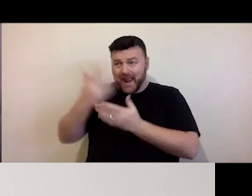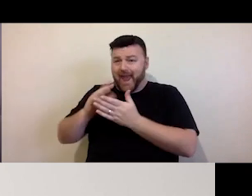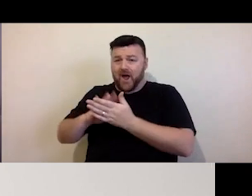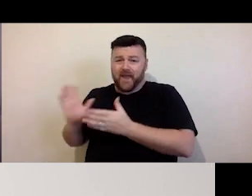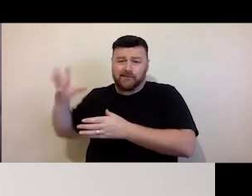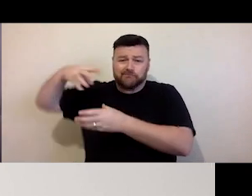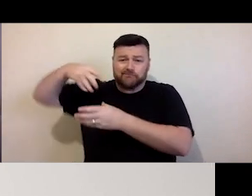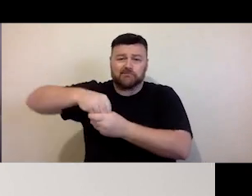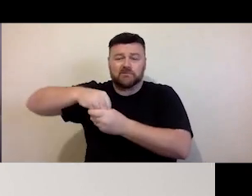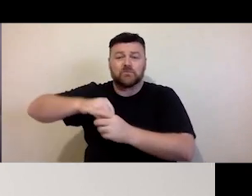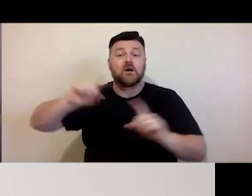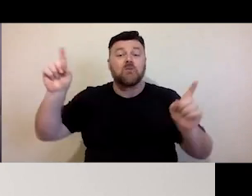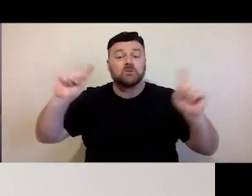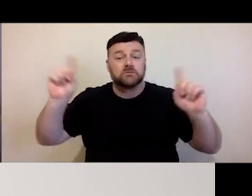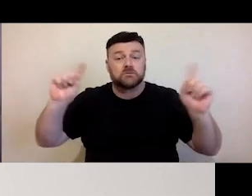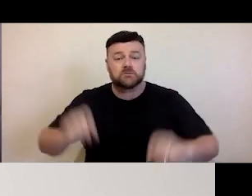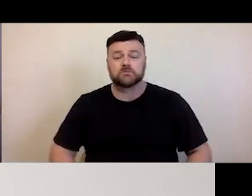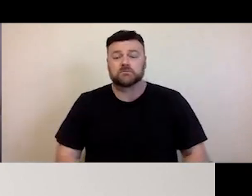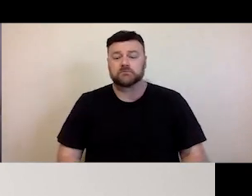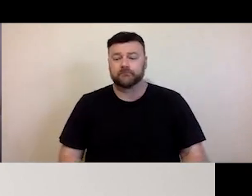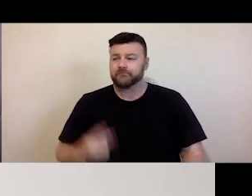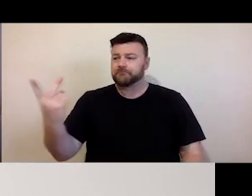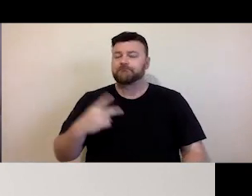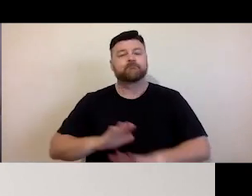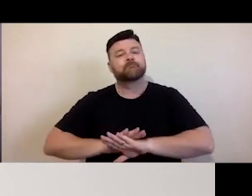was inappropriate to discuss spiritualities, we were both